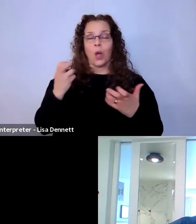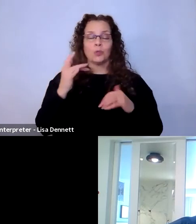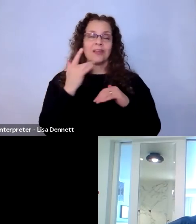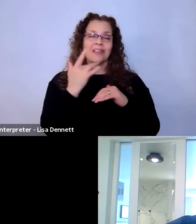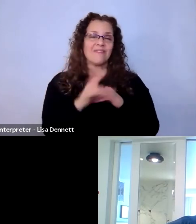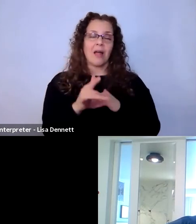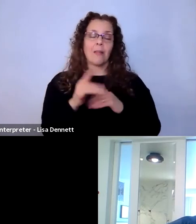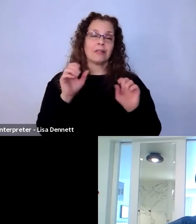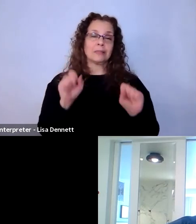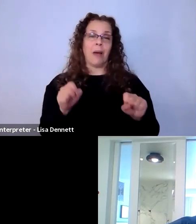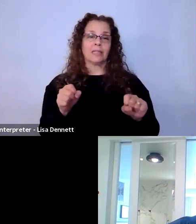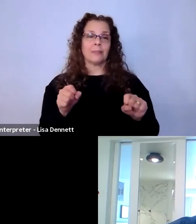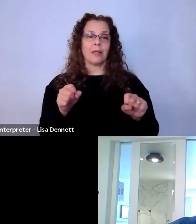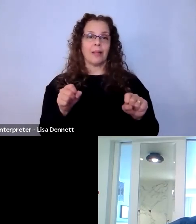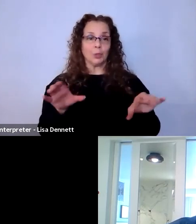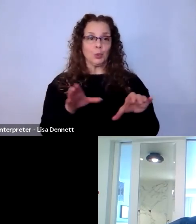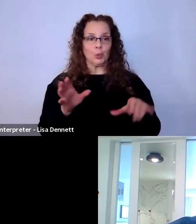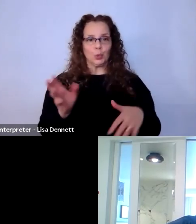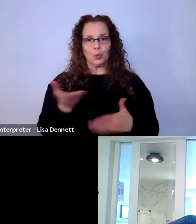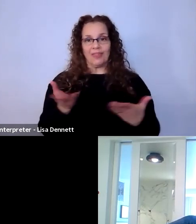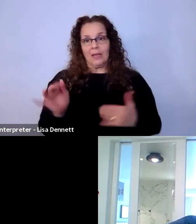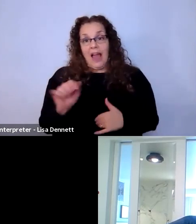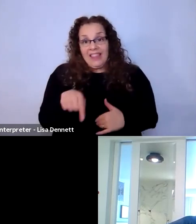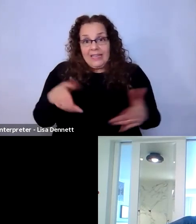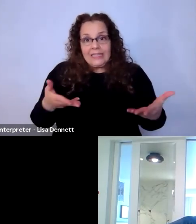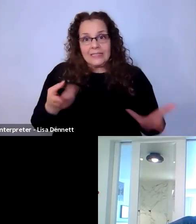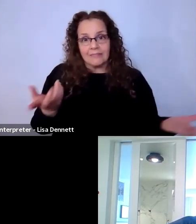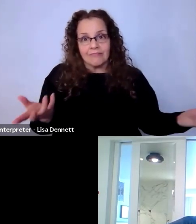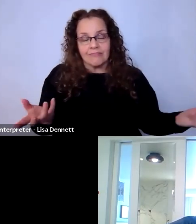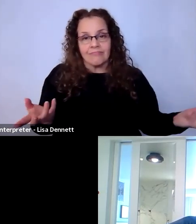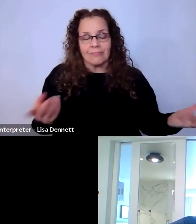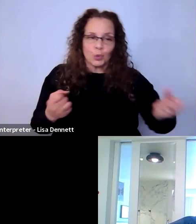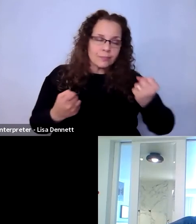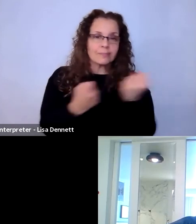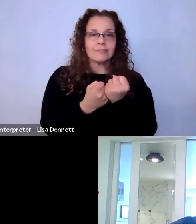be to do these kinds of appearances to bolster the efforts people have to hold.